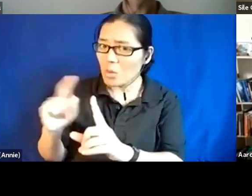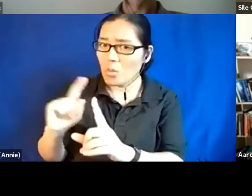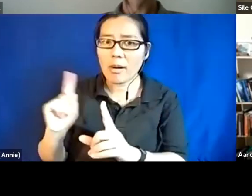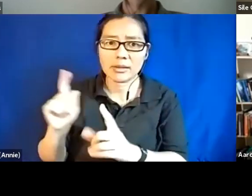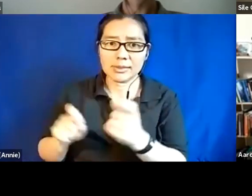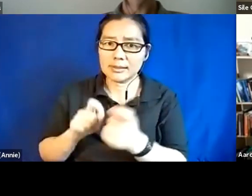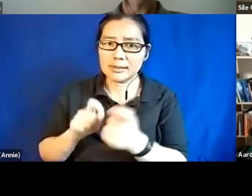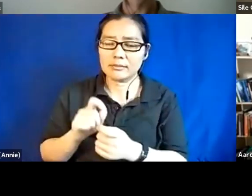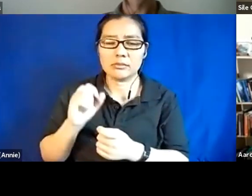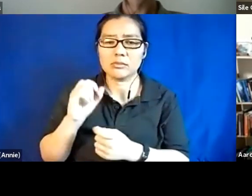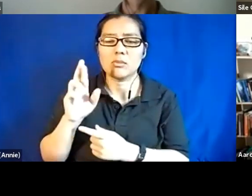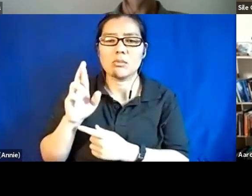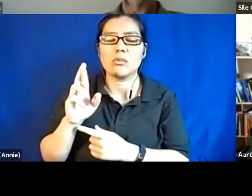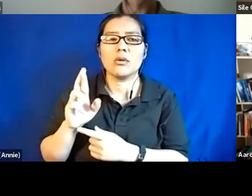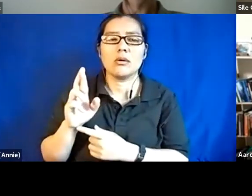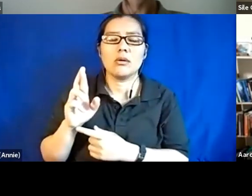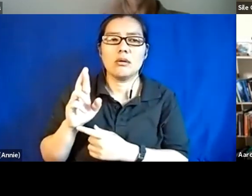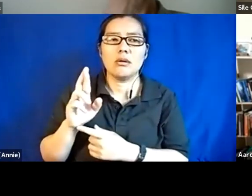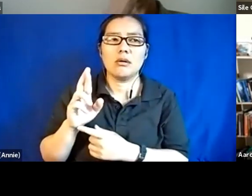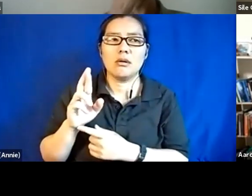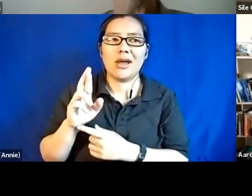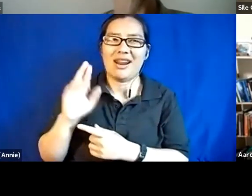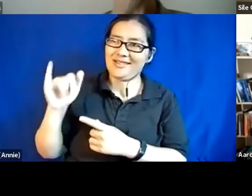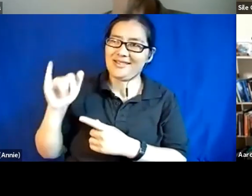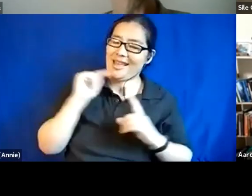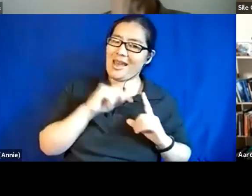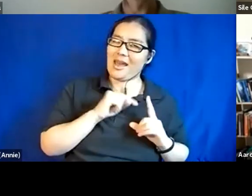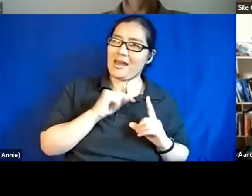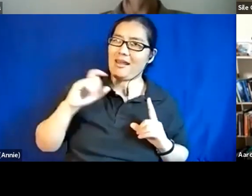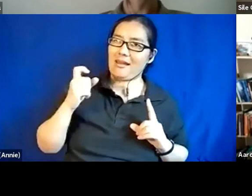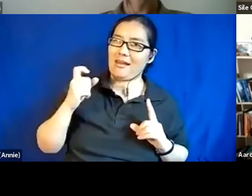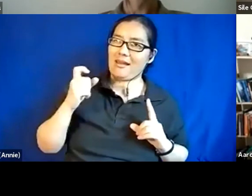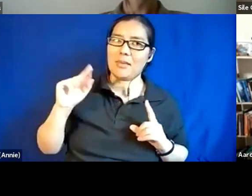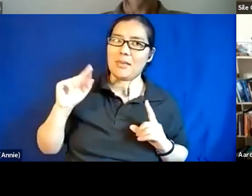does it -- is it something that only goes to the